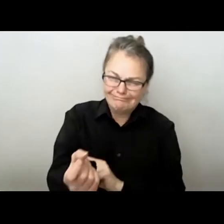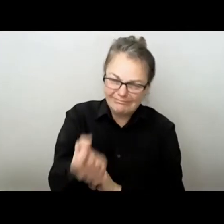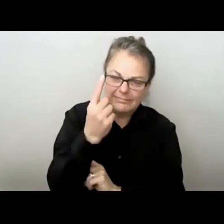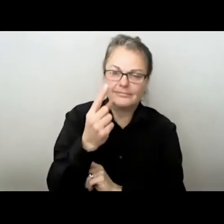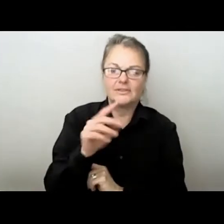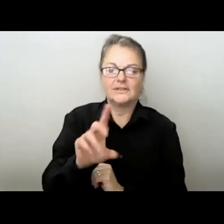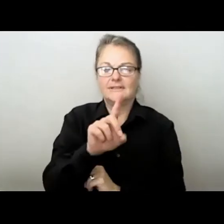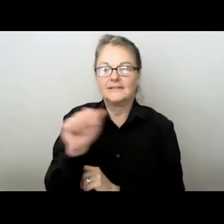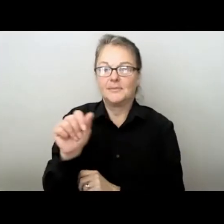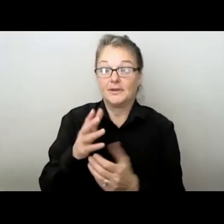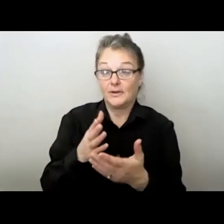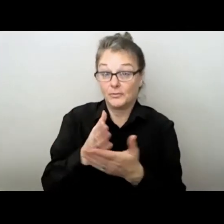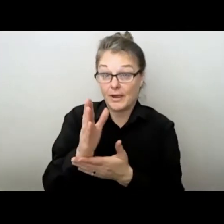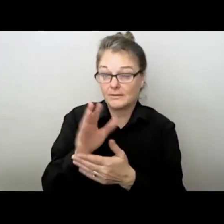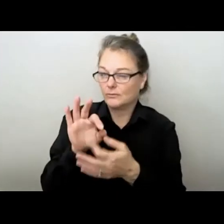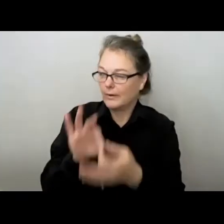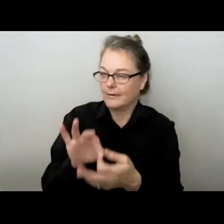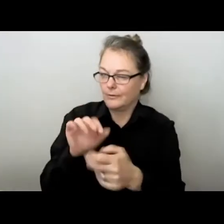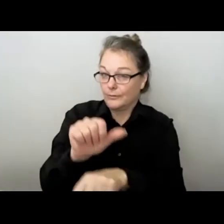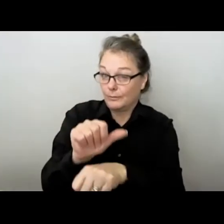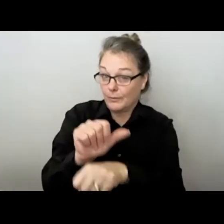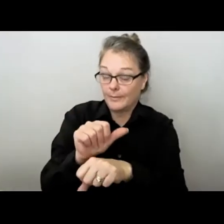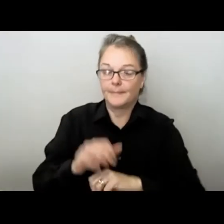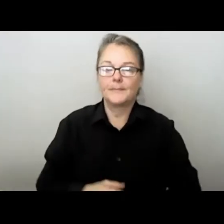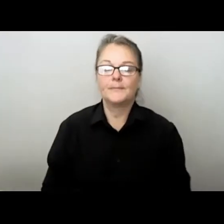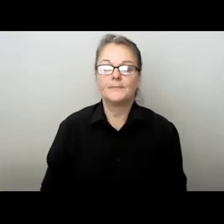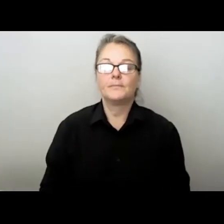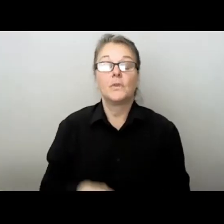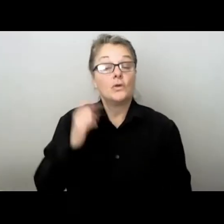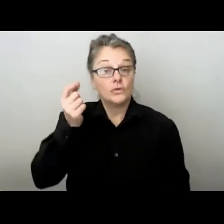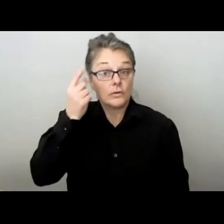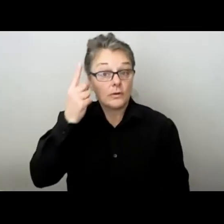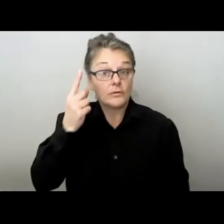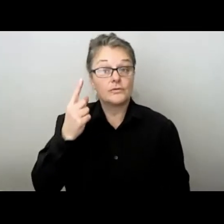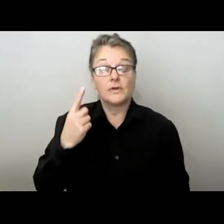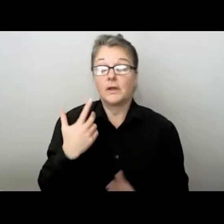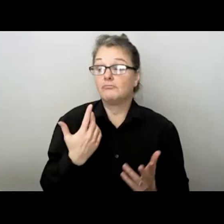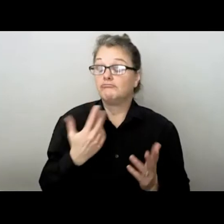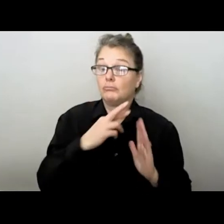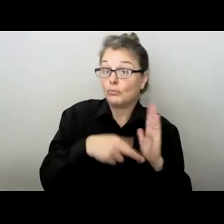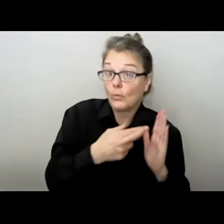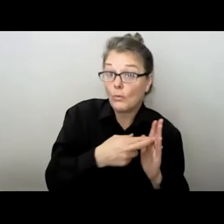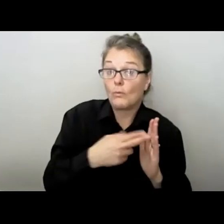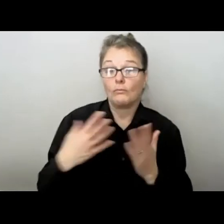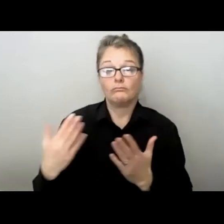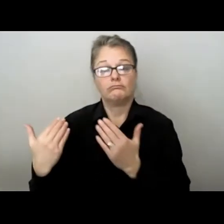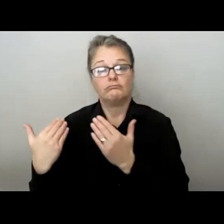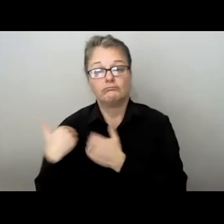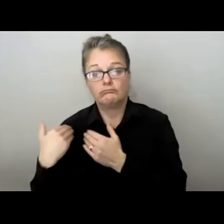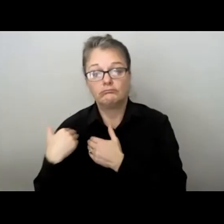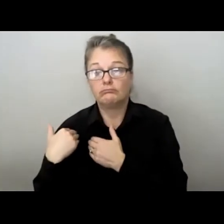TO UNDERSTAND THE ROLES AND RESPONSIBILITIES OF EMPLOYERS AND EMPLOYEES